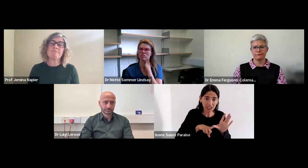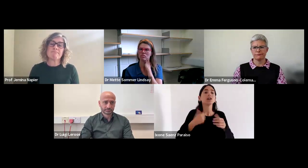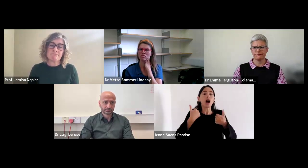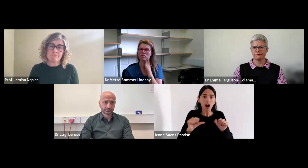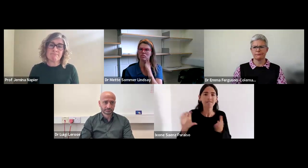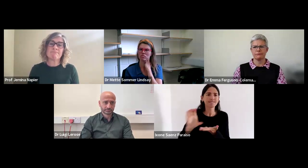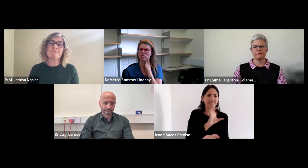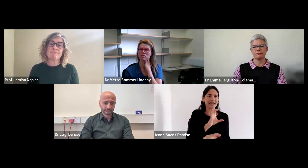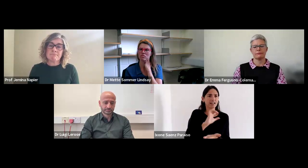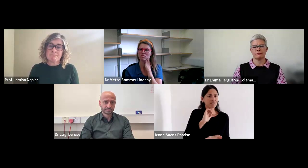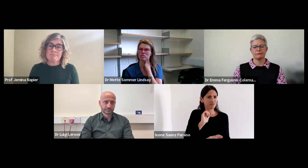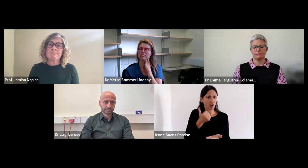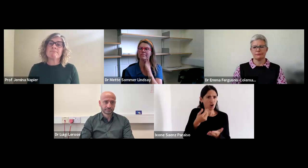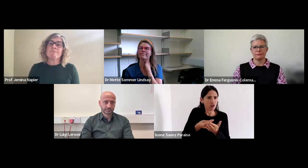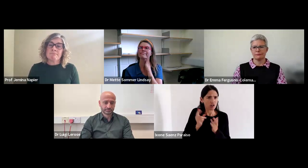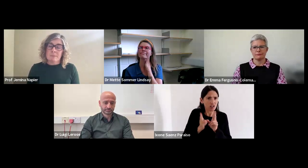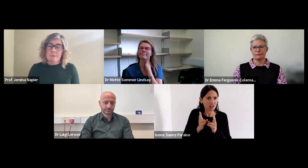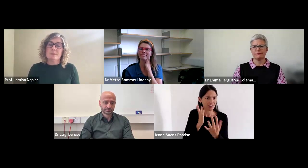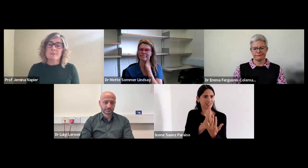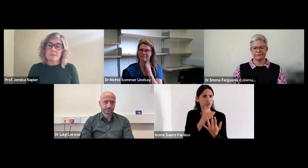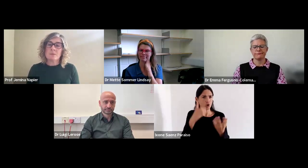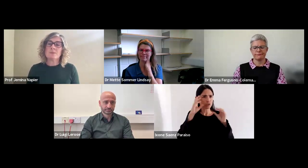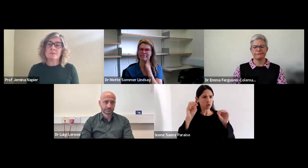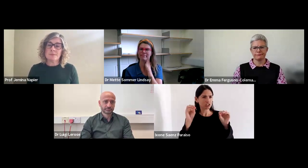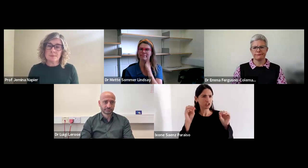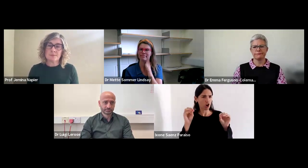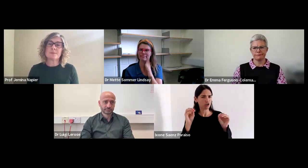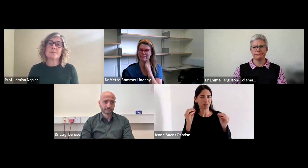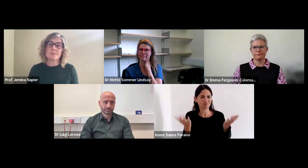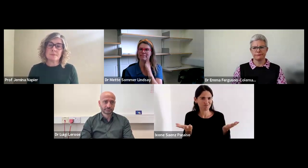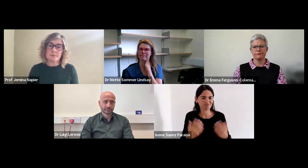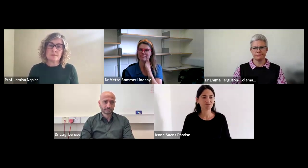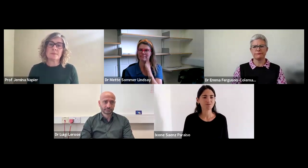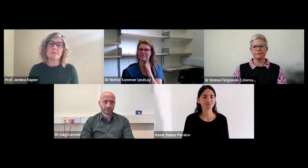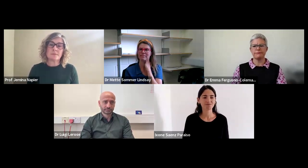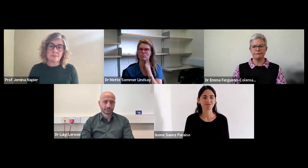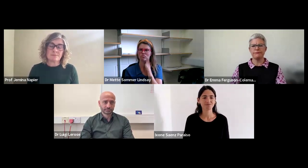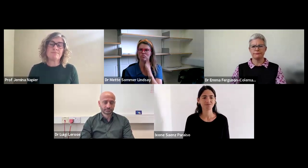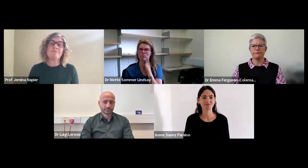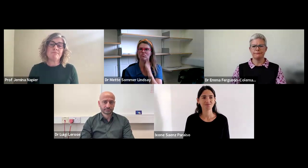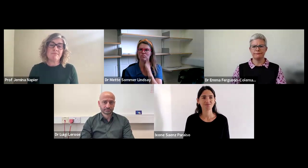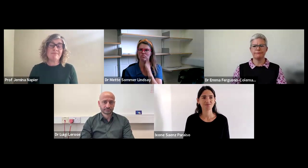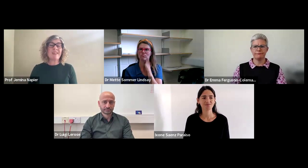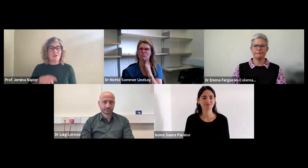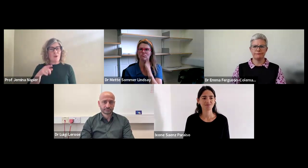they have to wait and live in the UK for 3 years before they can then apply for DSA go and study?